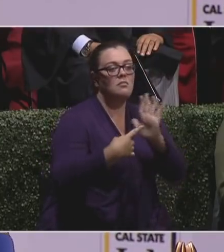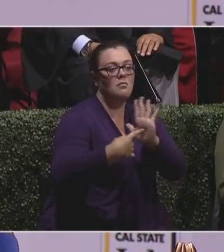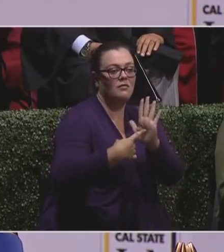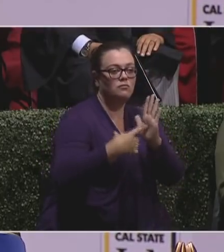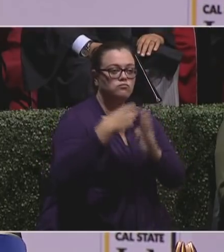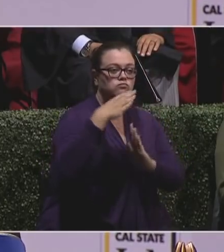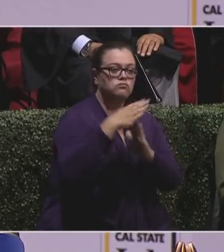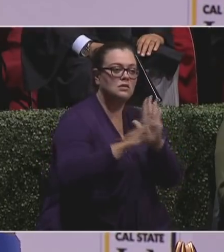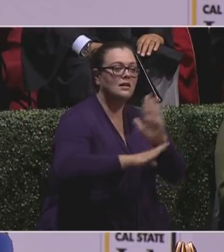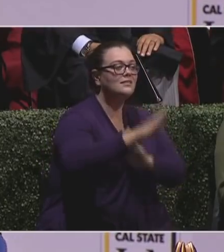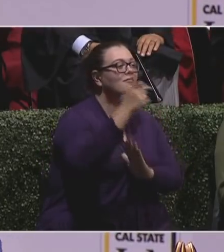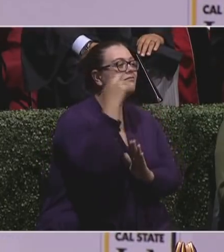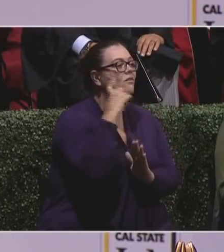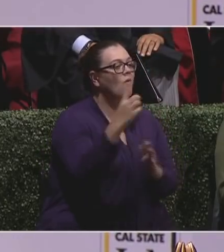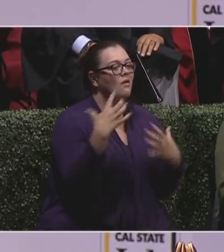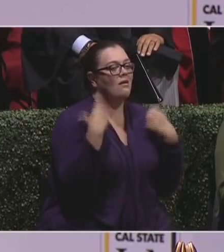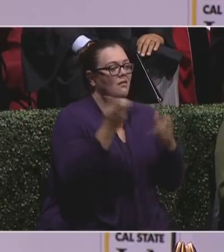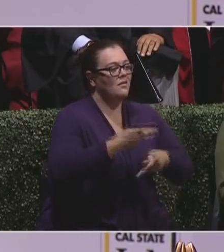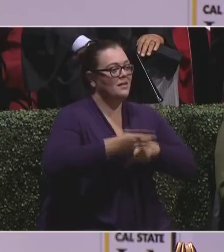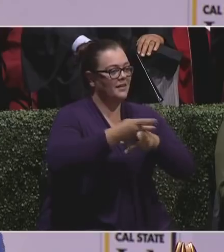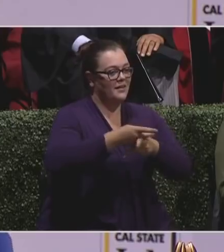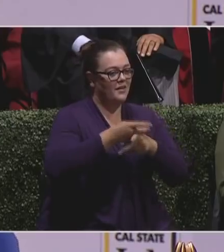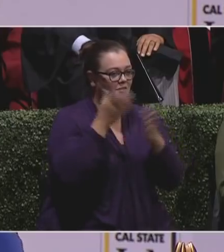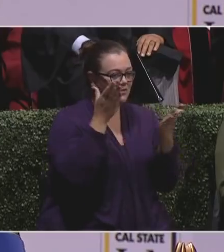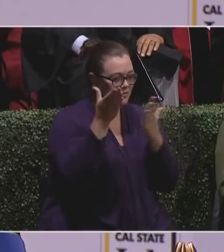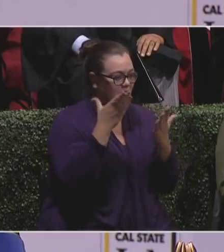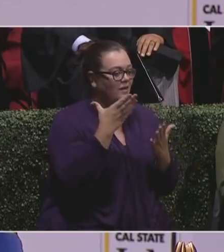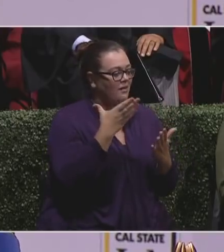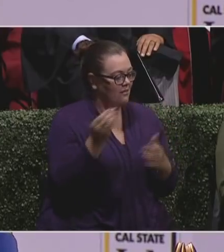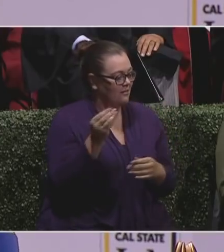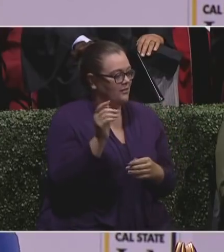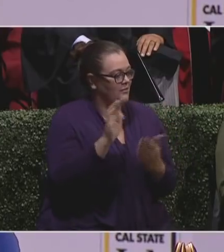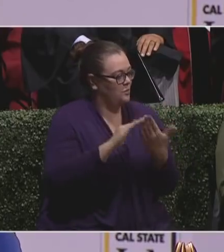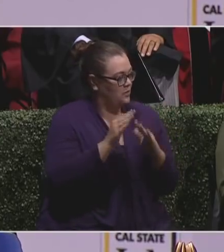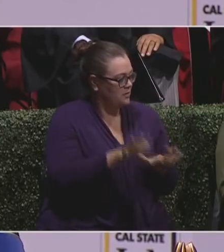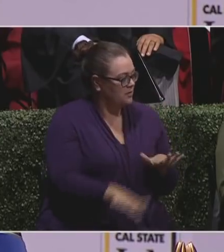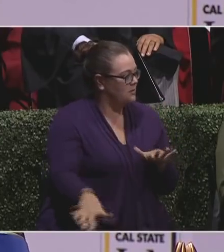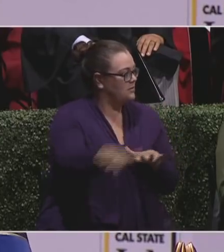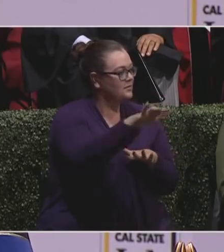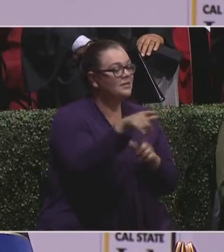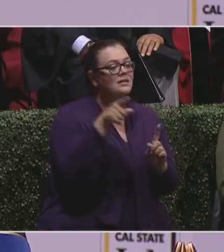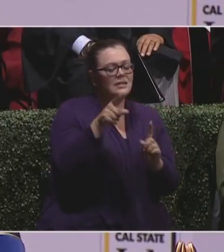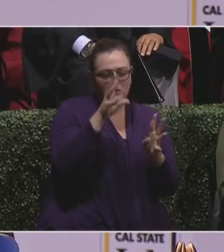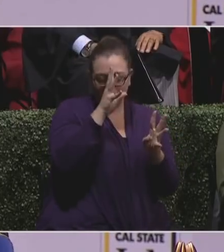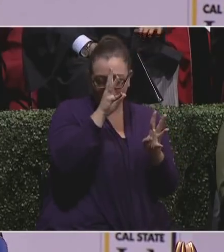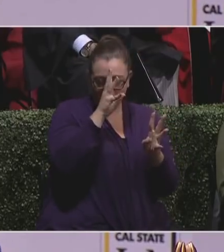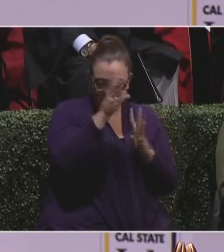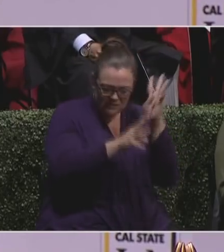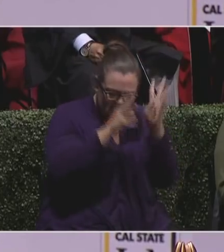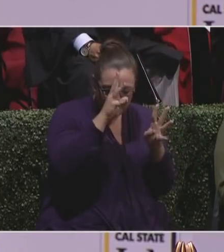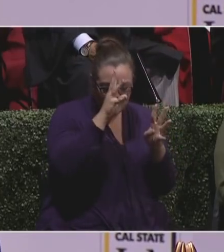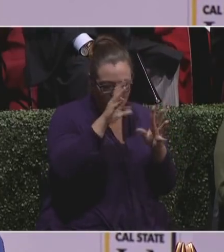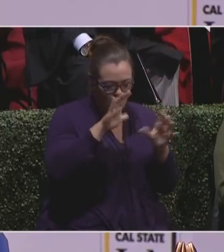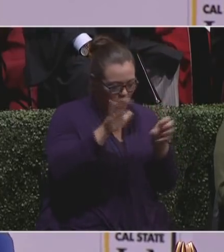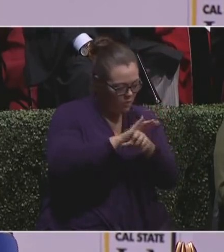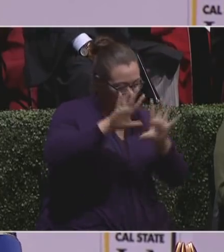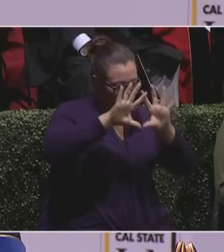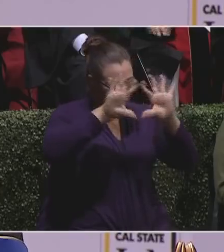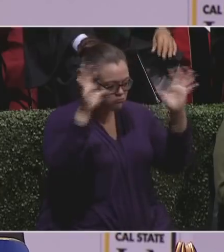DE LA ROCHA BUILT AN ESSENTIAL RESOURCE FOR MILLIONS OF UNDERSERVED RESIDENTS IN SOUTHERN CALIFORNIA, AND CREATED A MODEL OF EXCELLENCE FOR HEALTH CARE